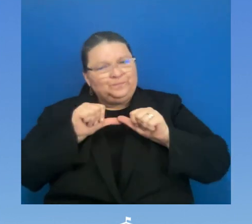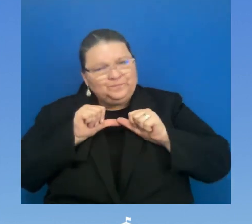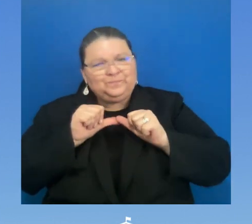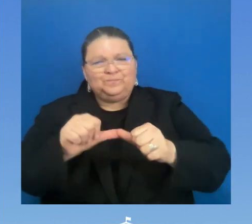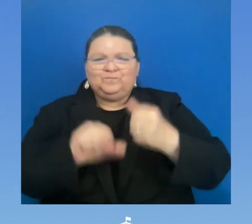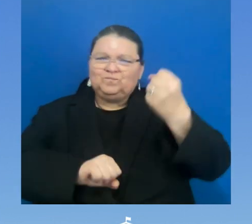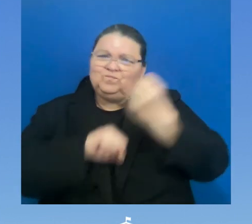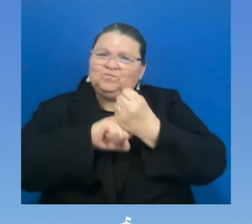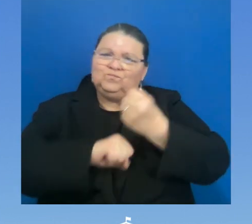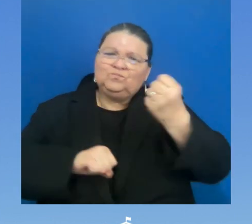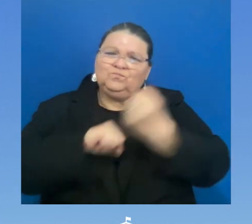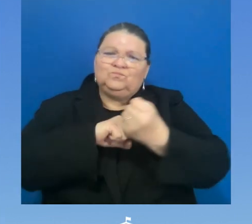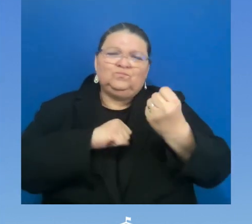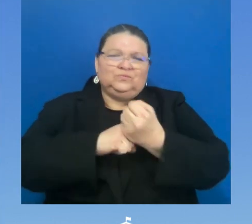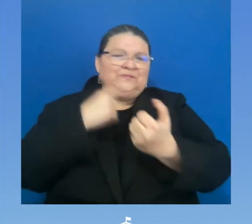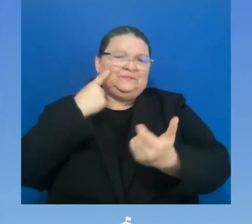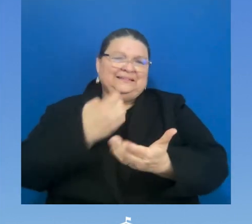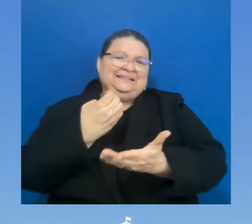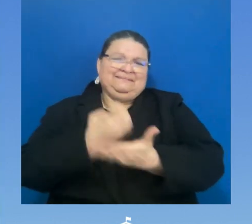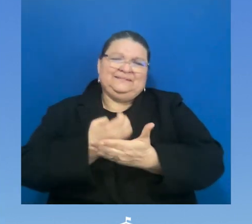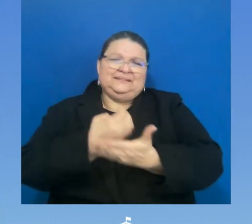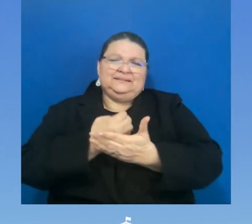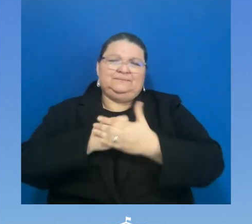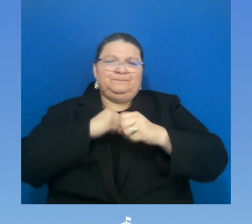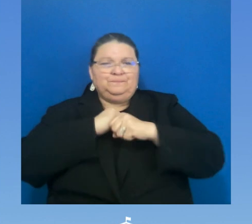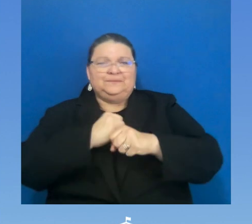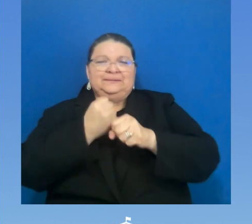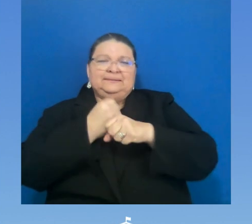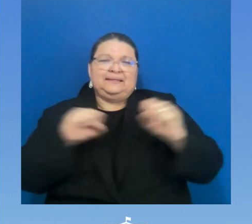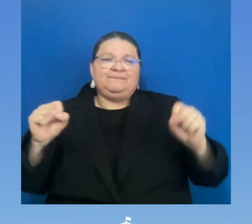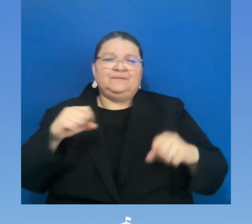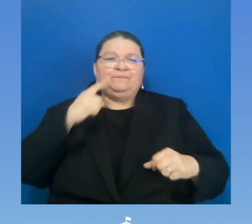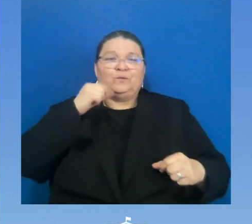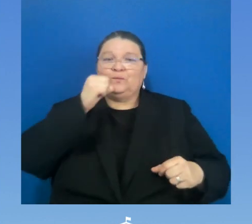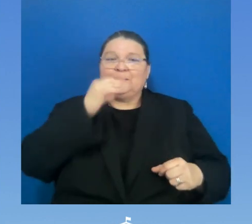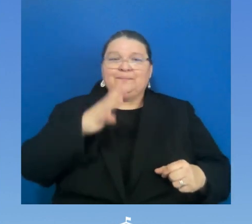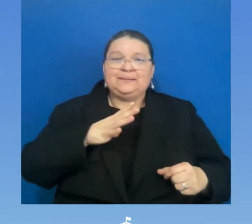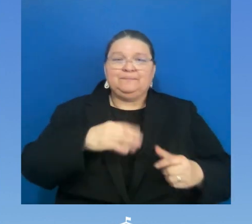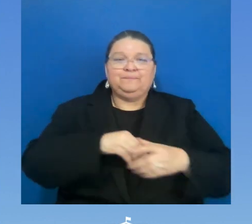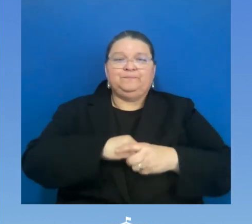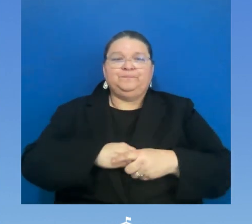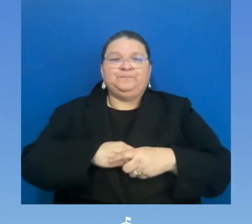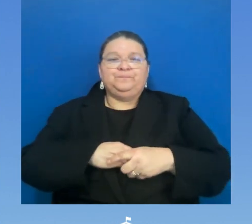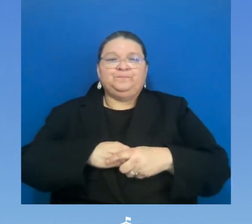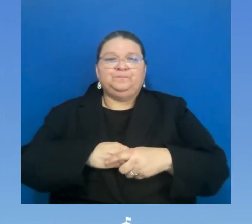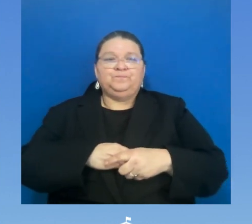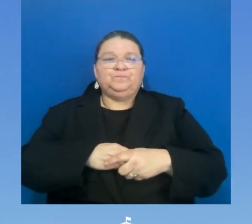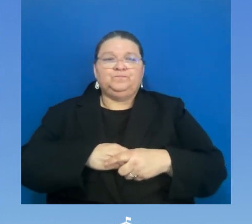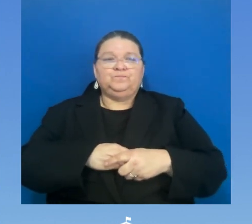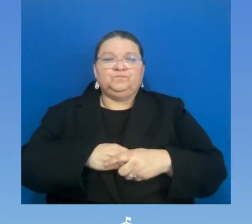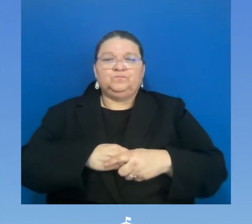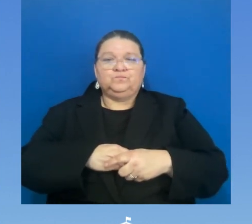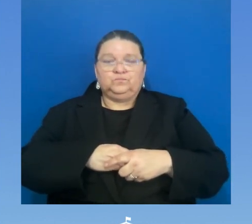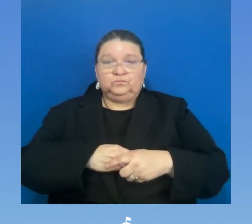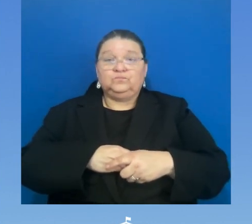and their families. Thank you. Ms. Saenz: Hi, I'm Rocio Saenz, International Executive Vice President of SEIU.